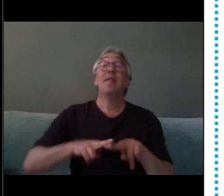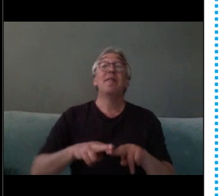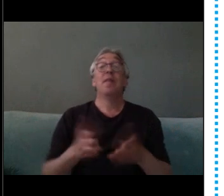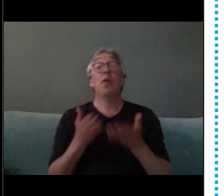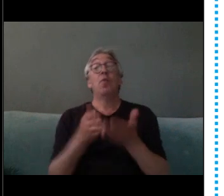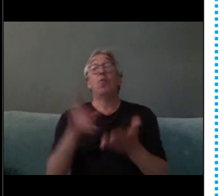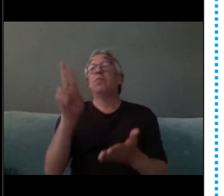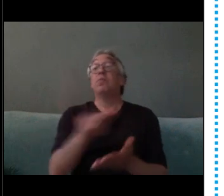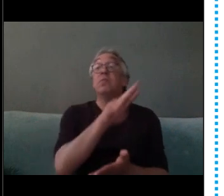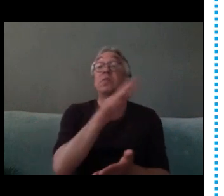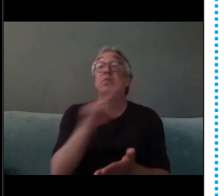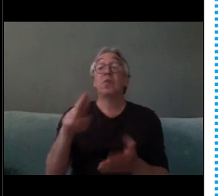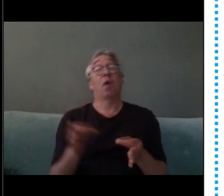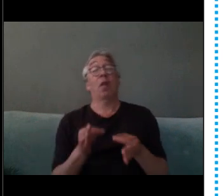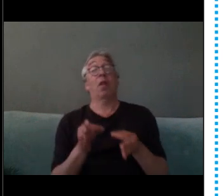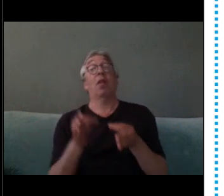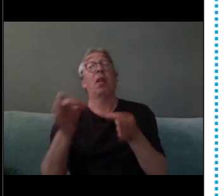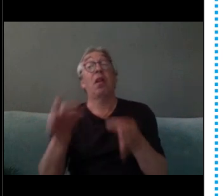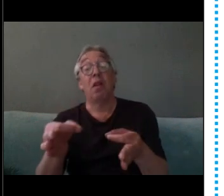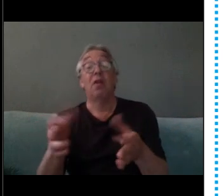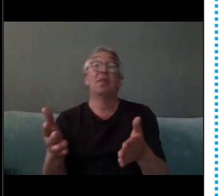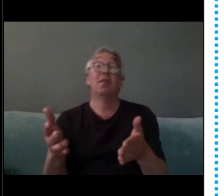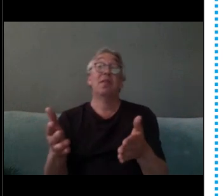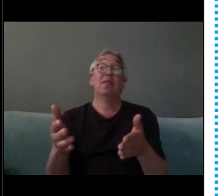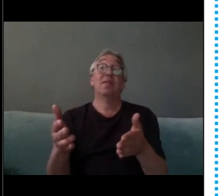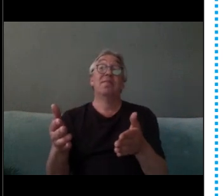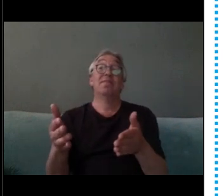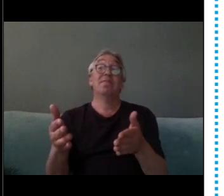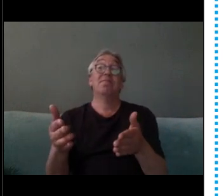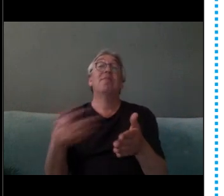Again this is about accommodation, meals, this kind of assistance.